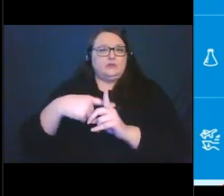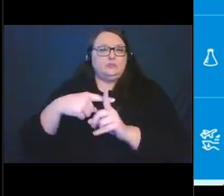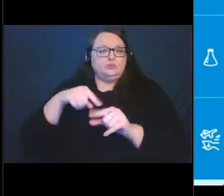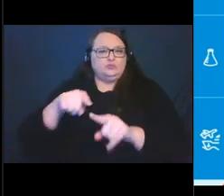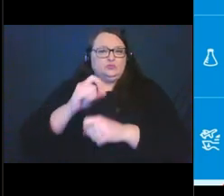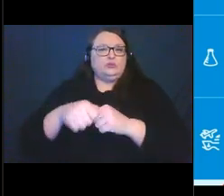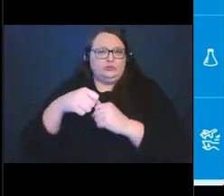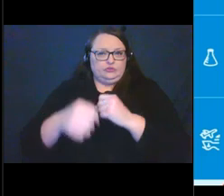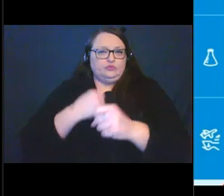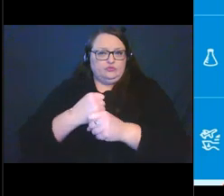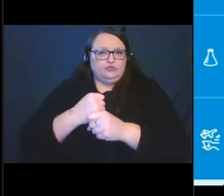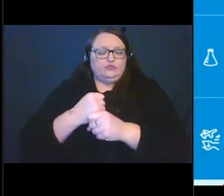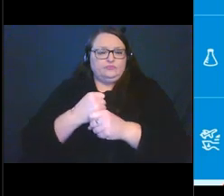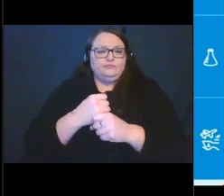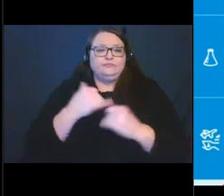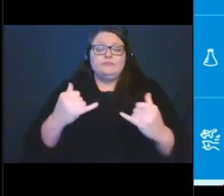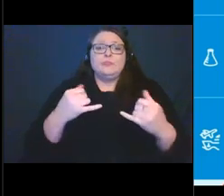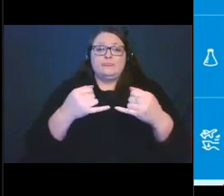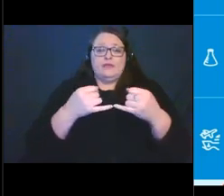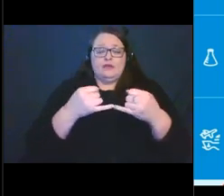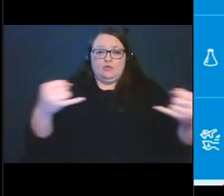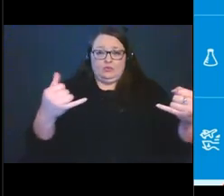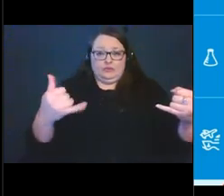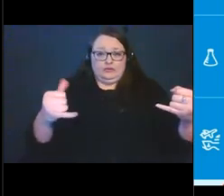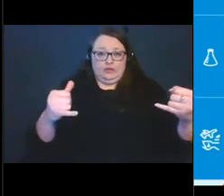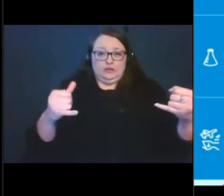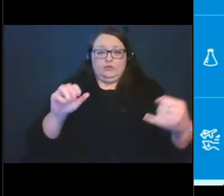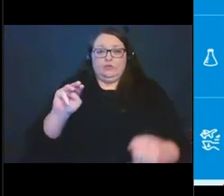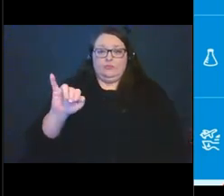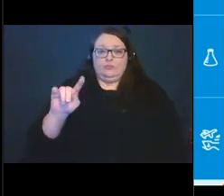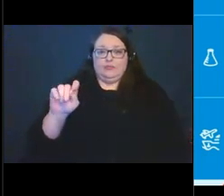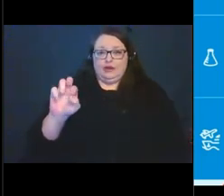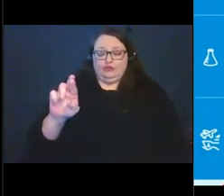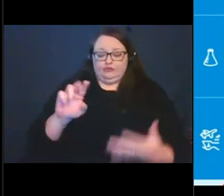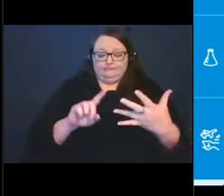So now we'll determine the yellow or the “minor” threshold. So where did this come from? As you